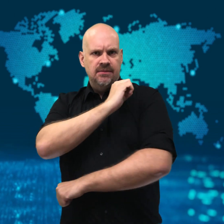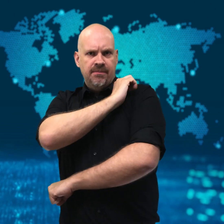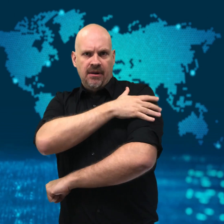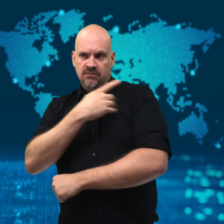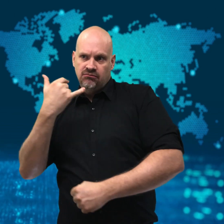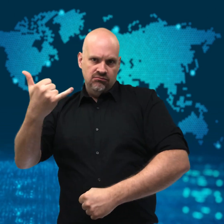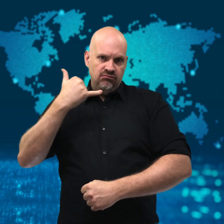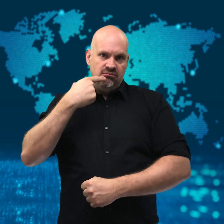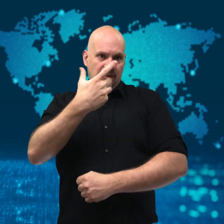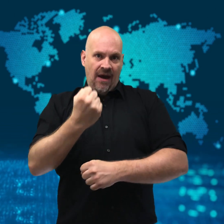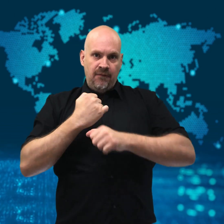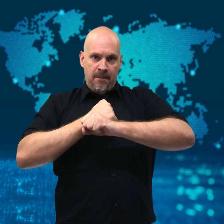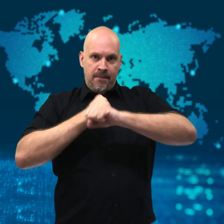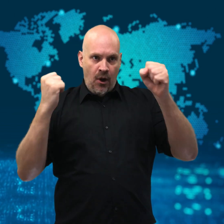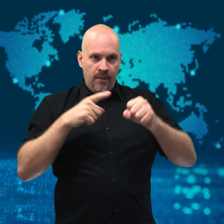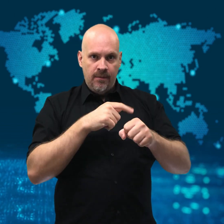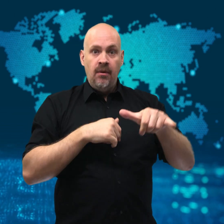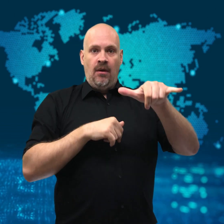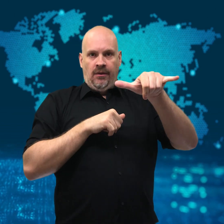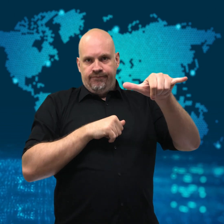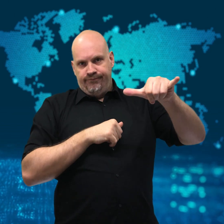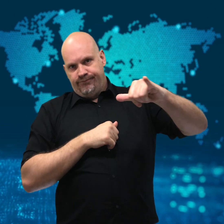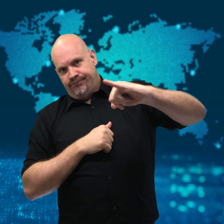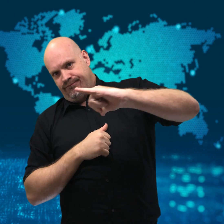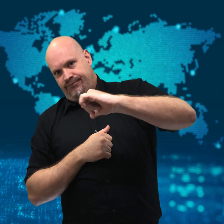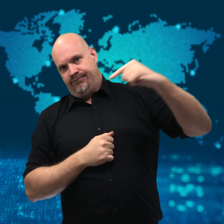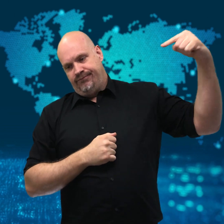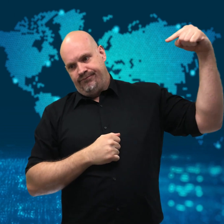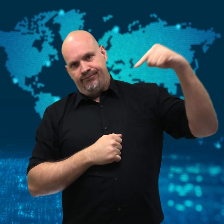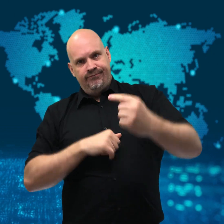terrorist group, Hamas,